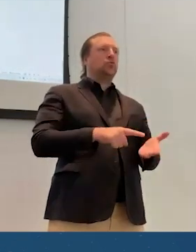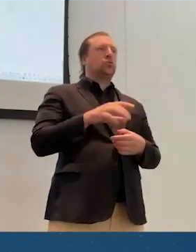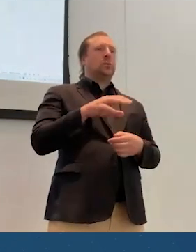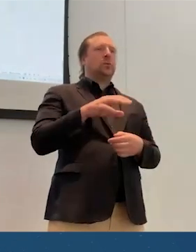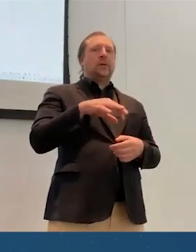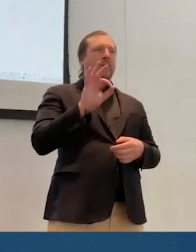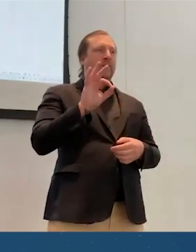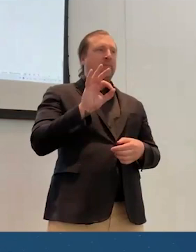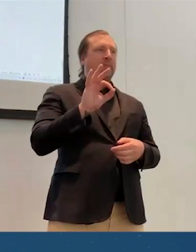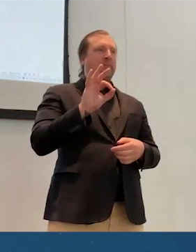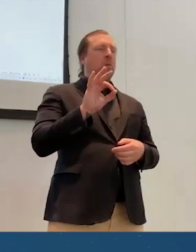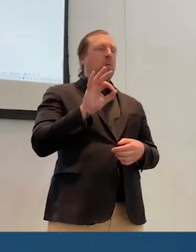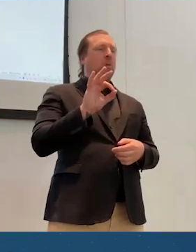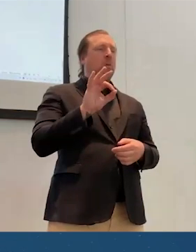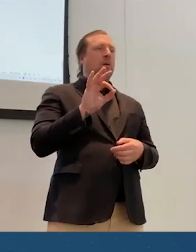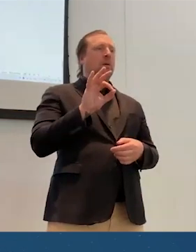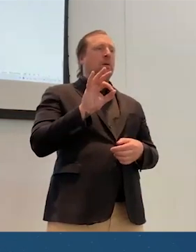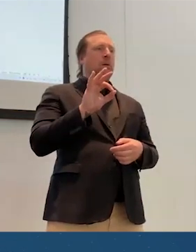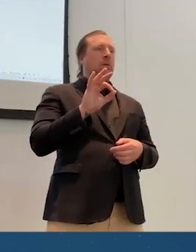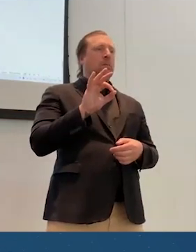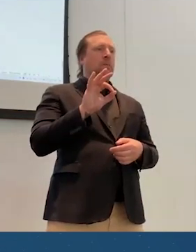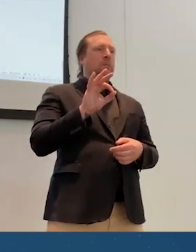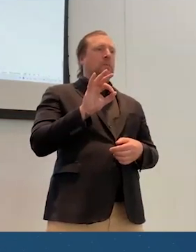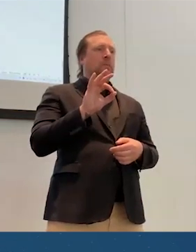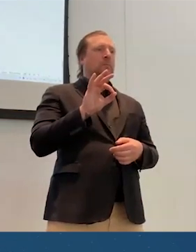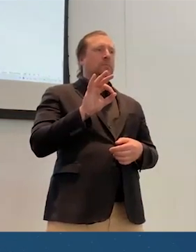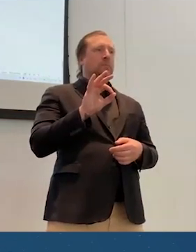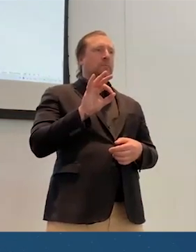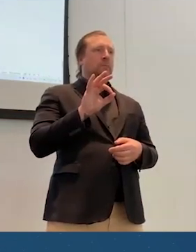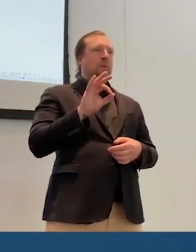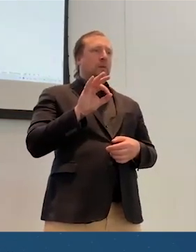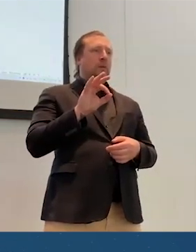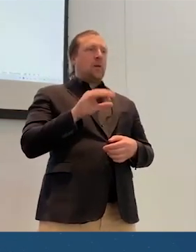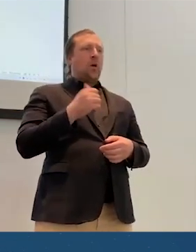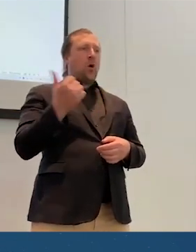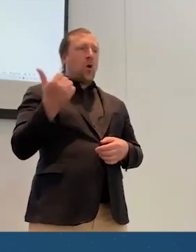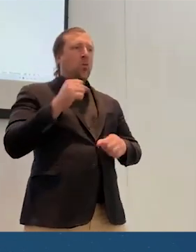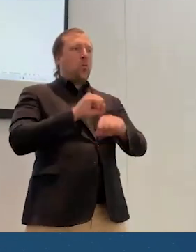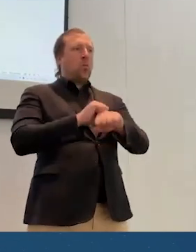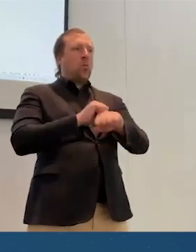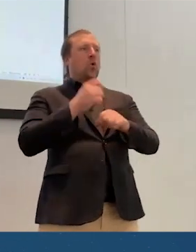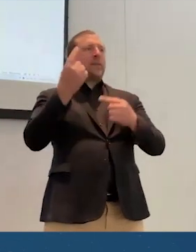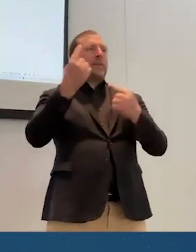considered the users who didn't have really